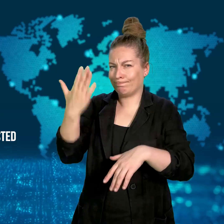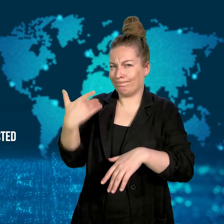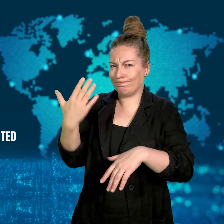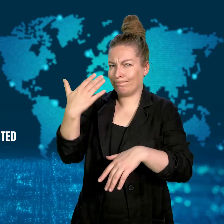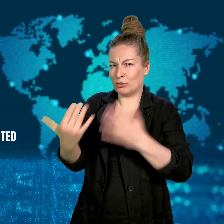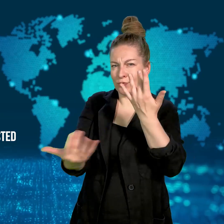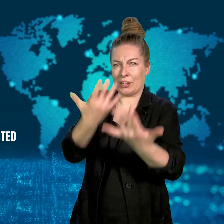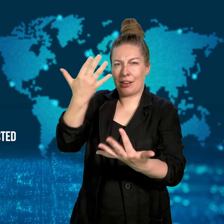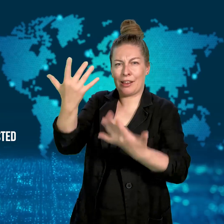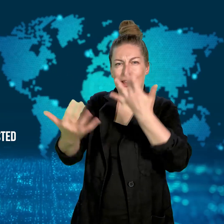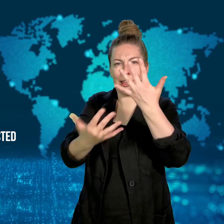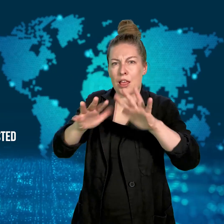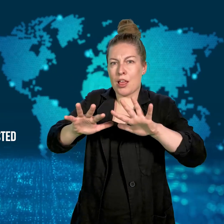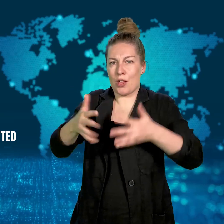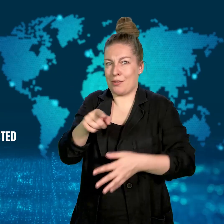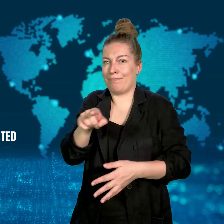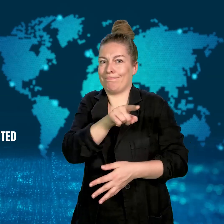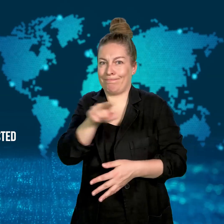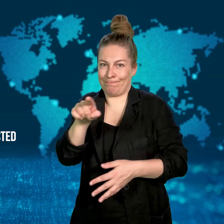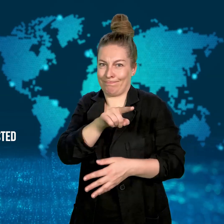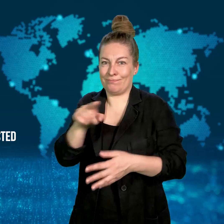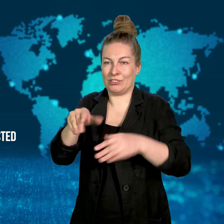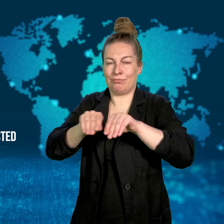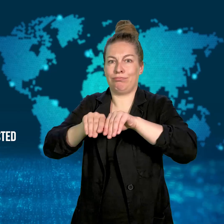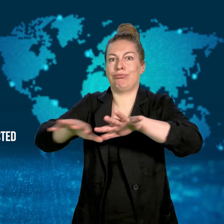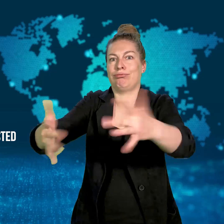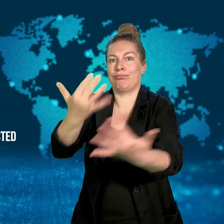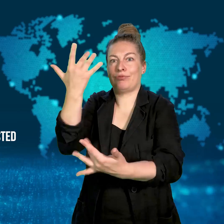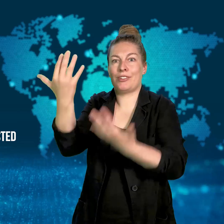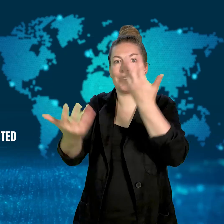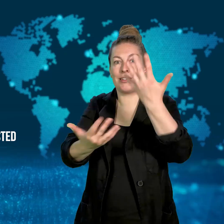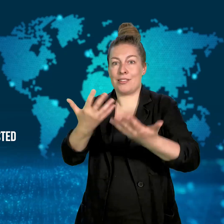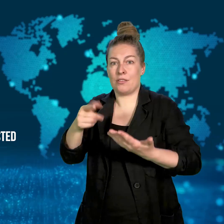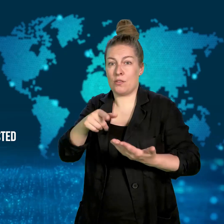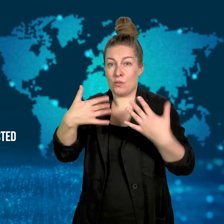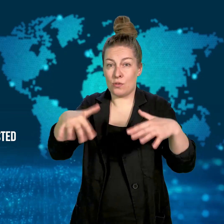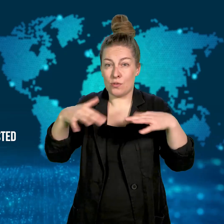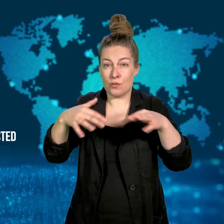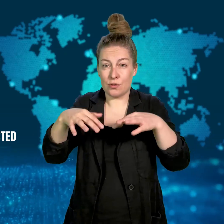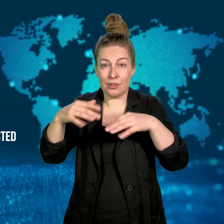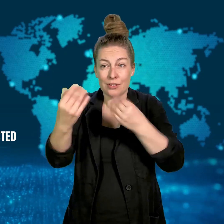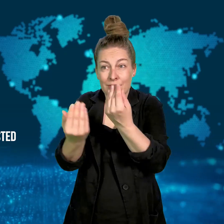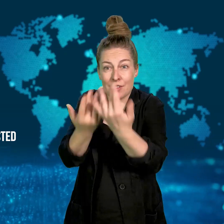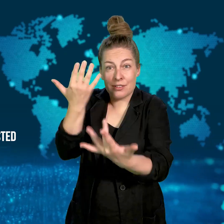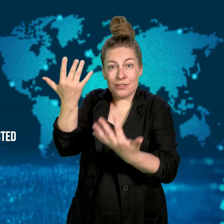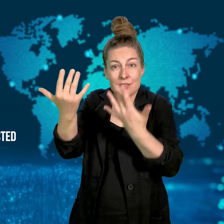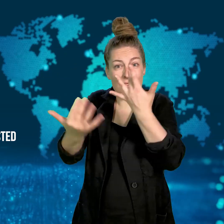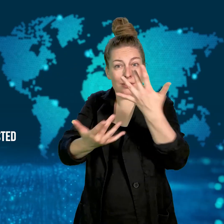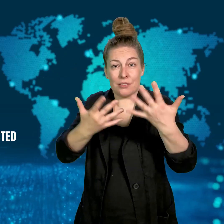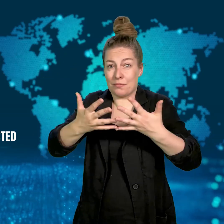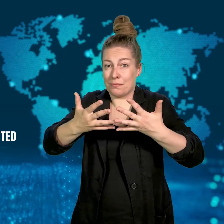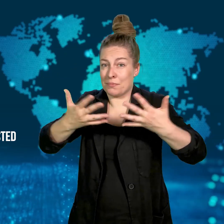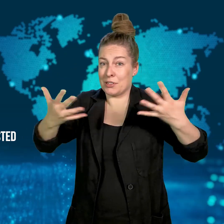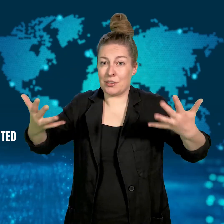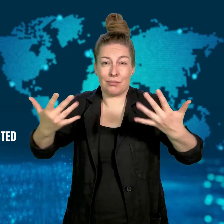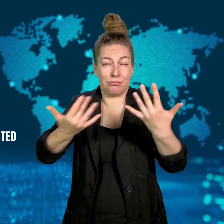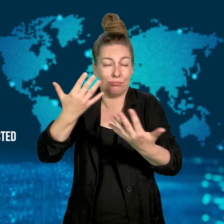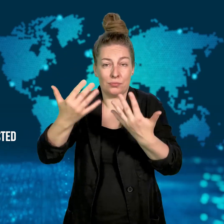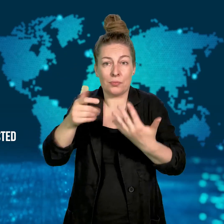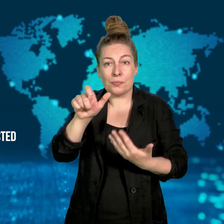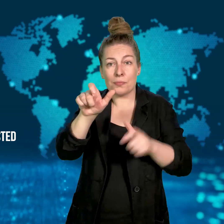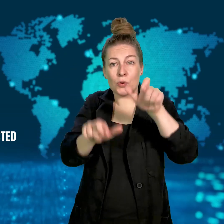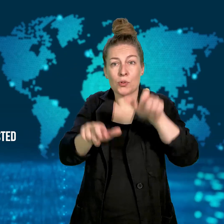The fire killed over 100 people and destroyed many homes and buildings.